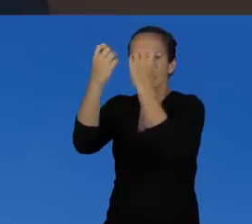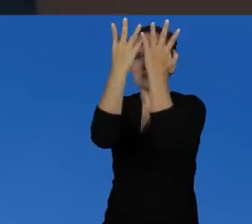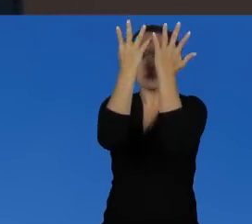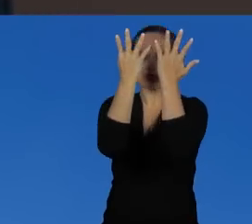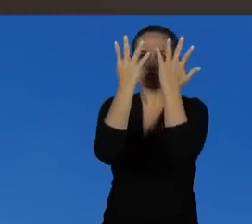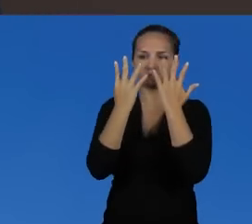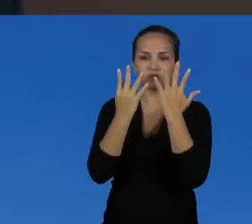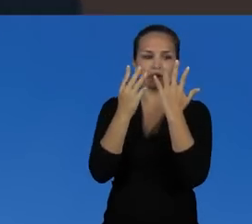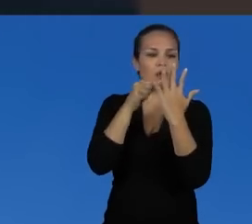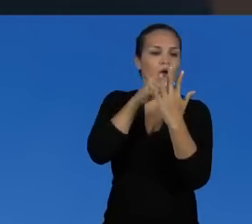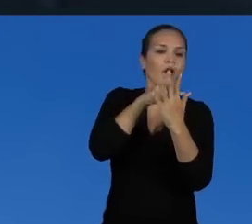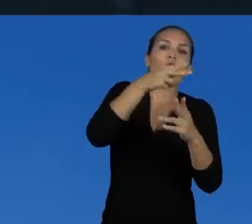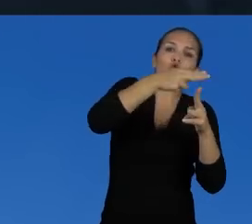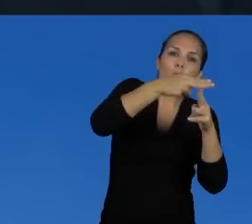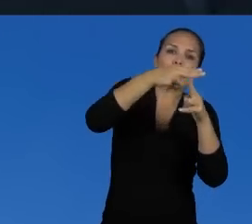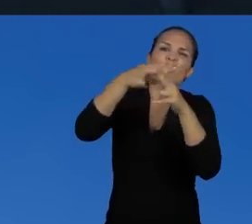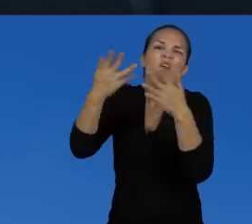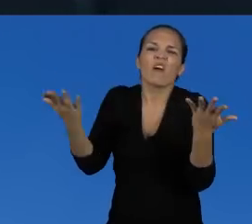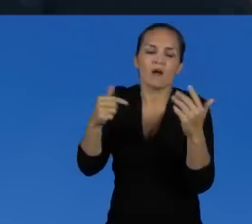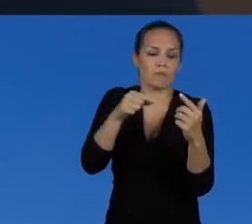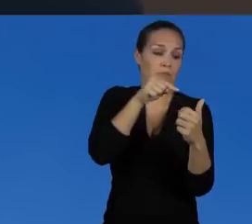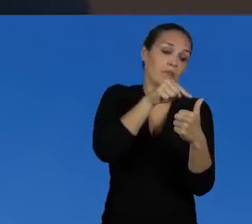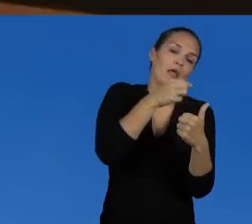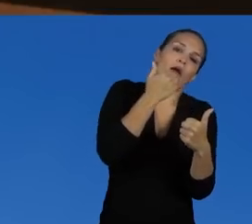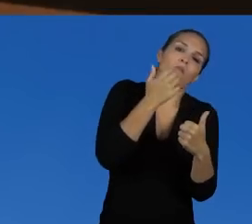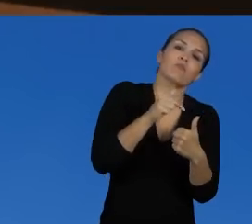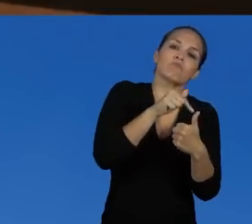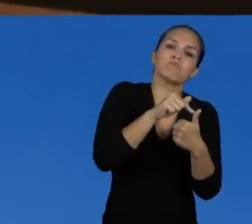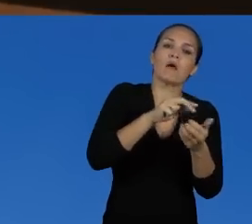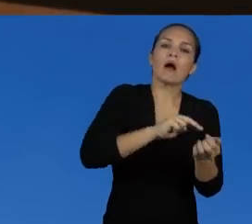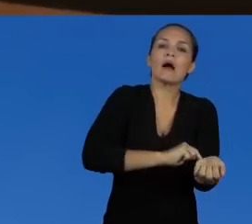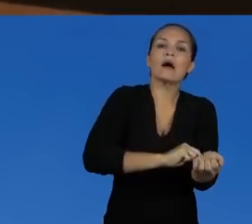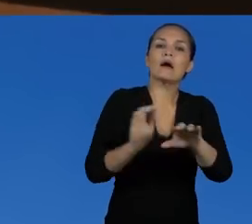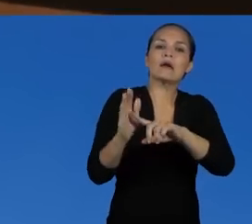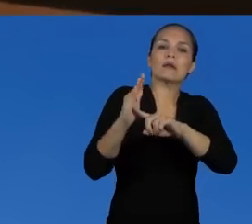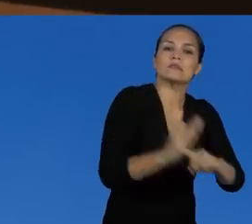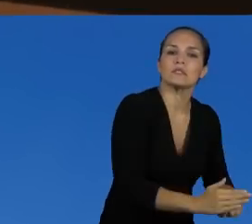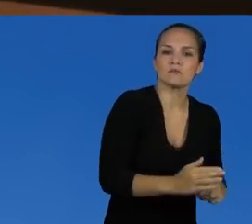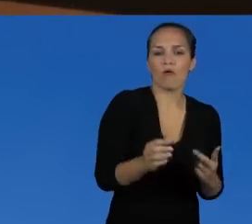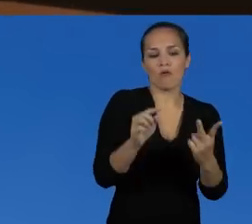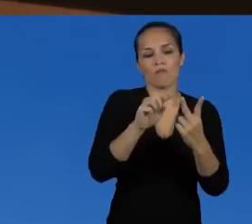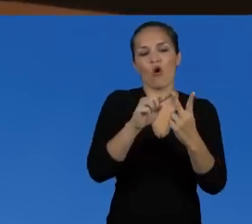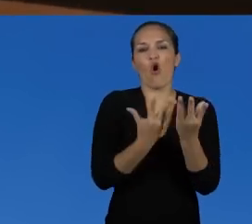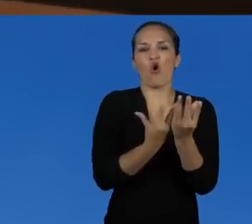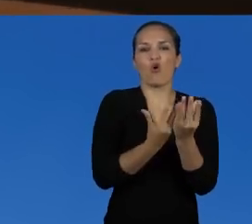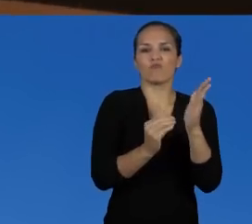Each bar has a name One is called racism, another one is called classism,